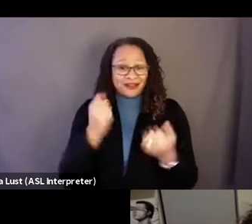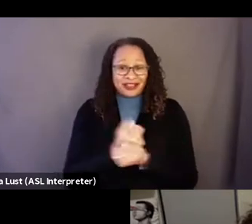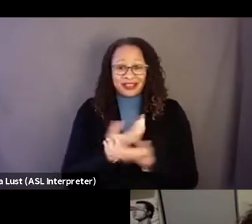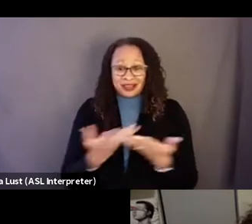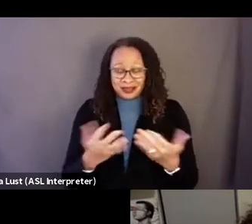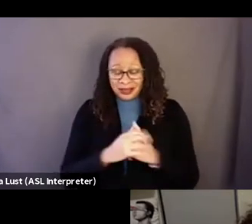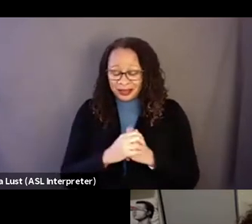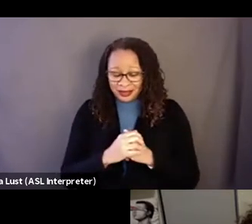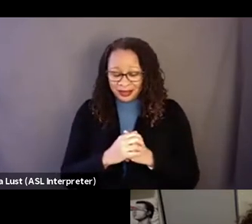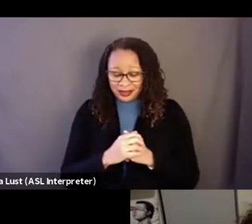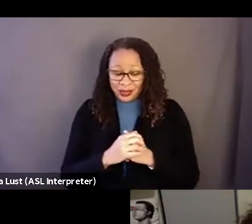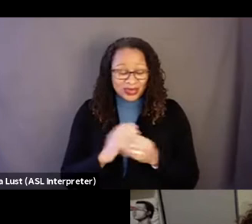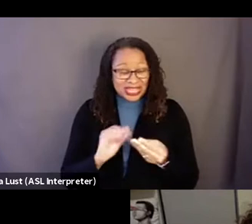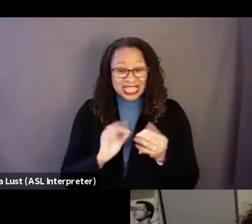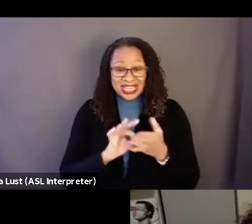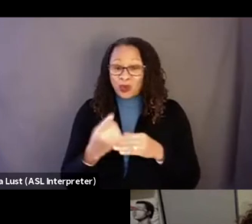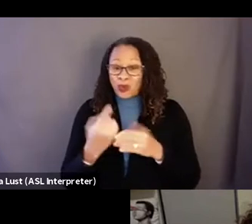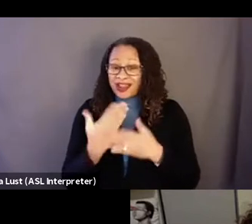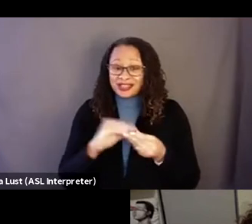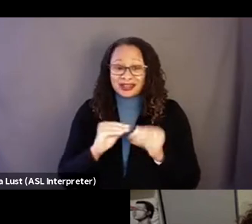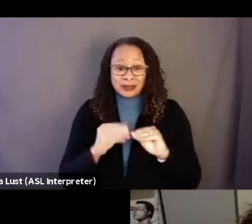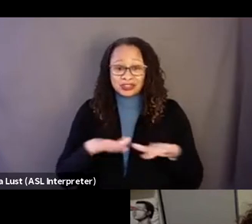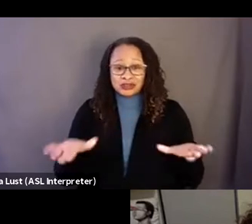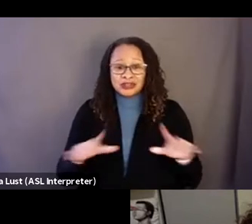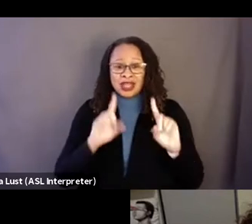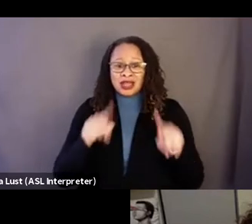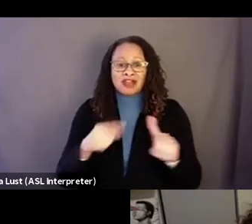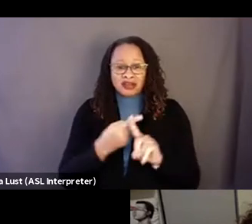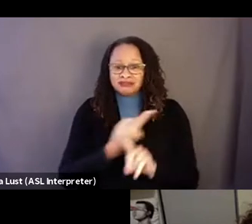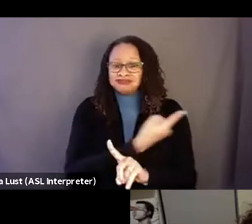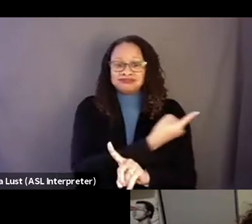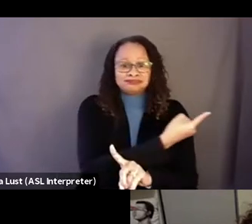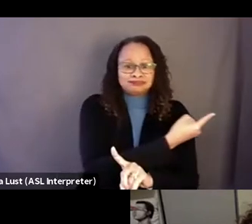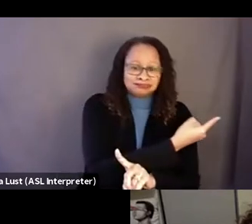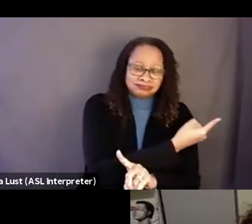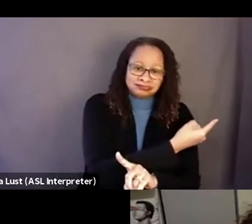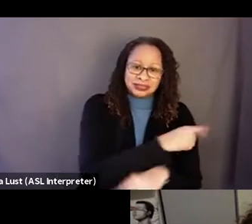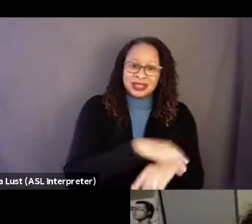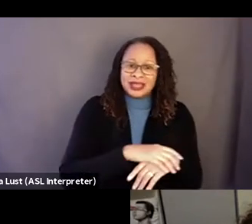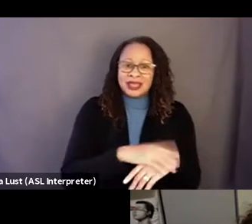that have gone astray so to speak. Maybe have went to jail.